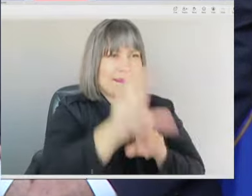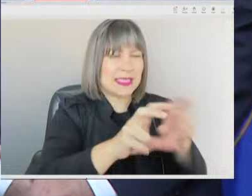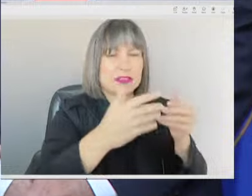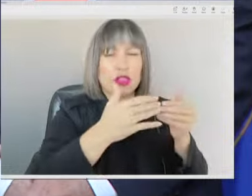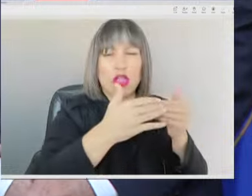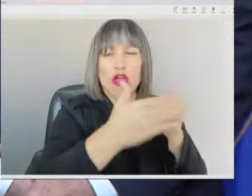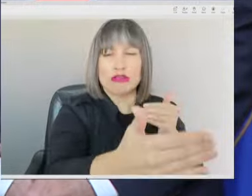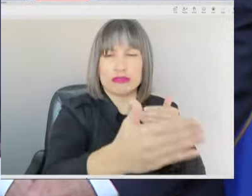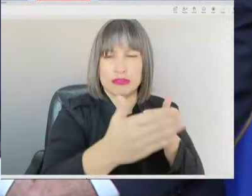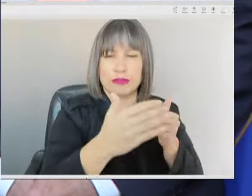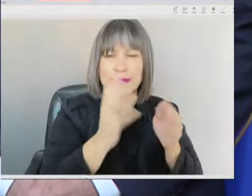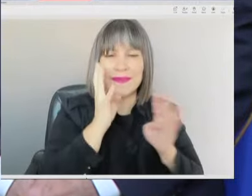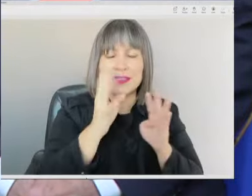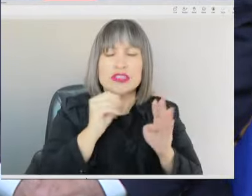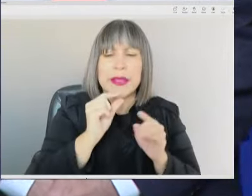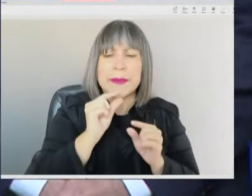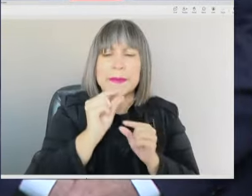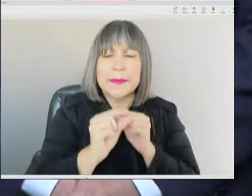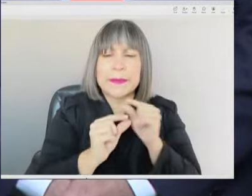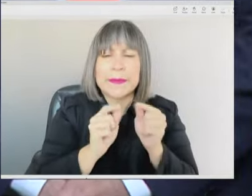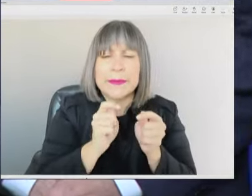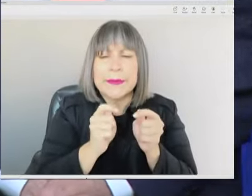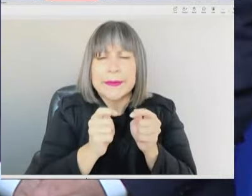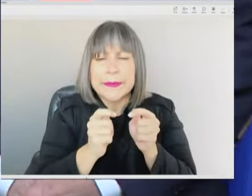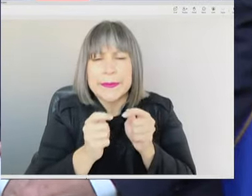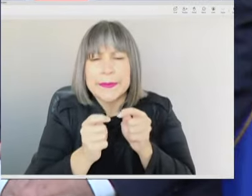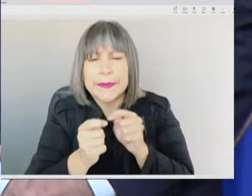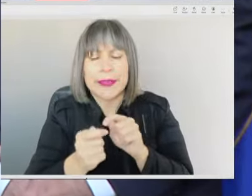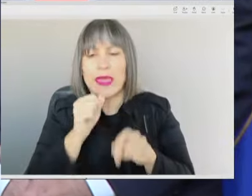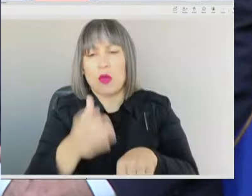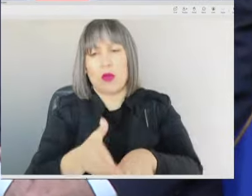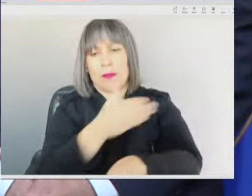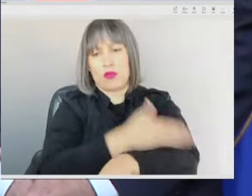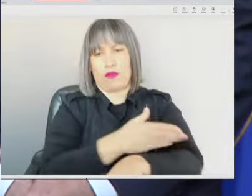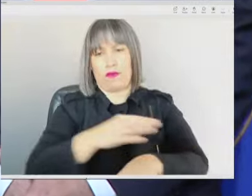incremental changes to systems that don't necessarily improve the beneficiary experience.